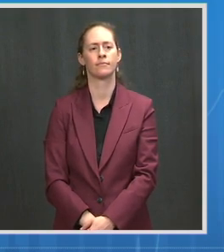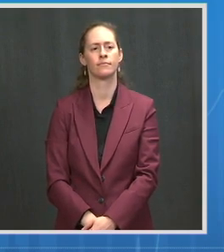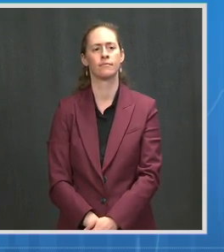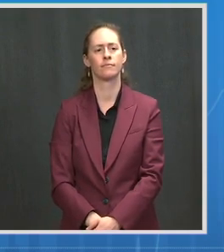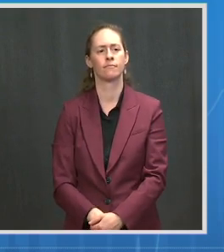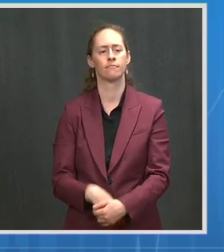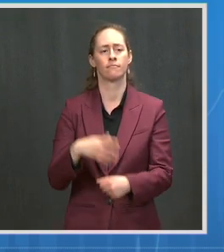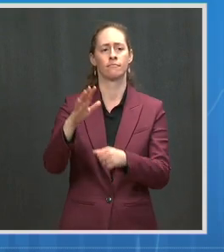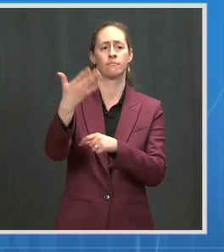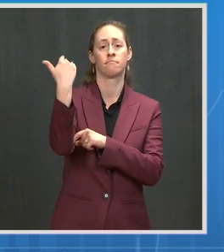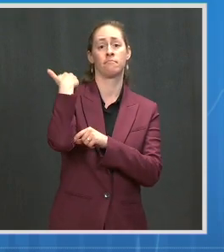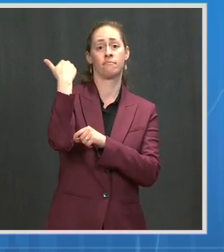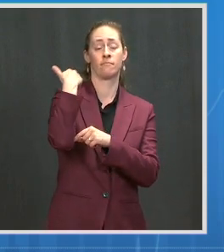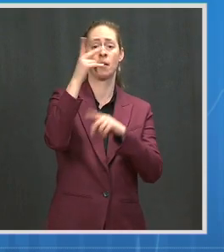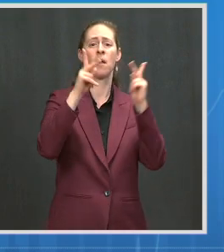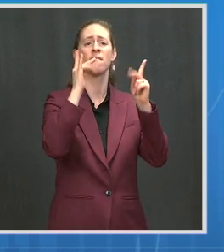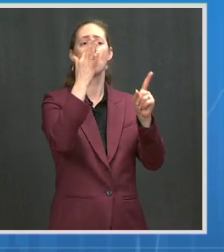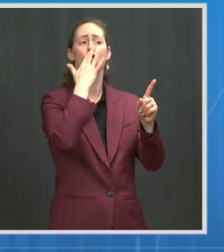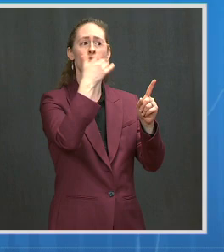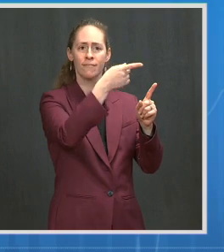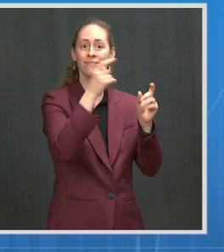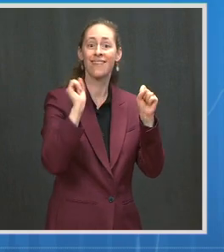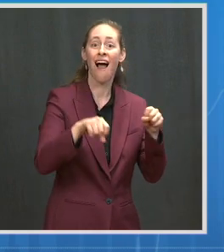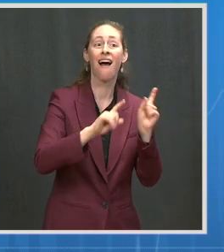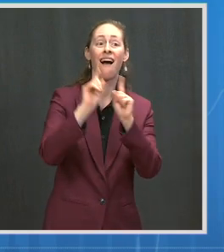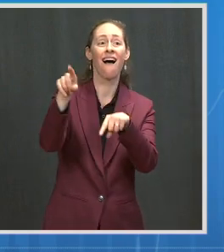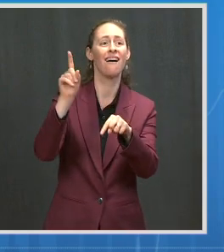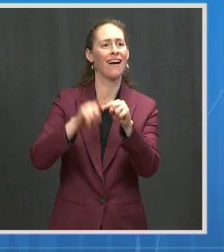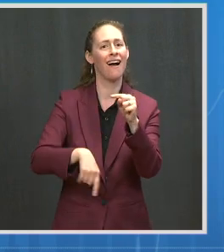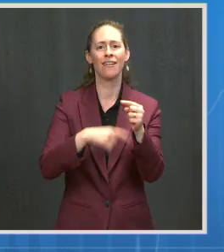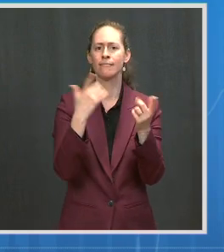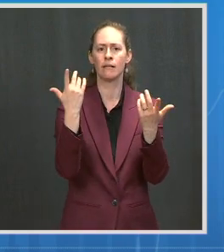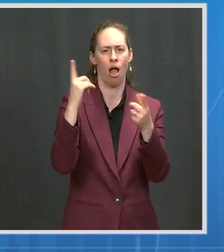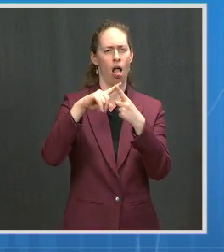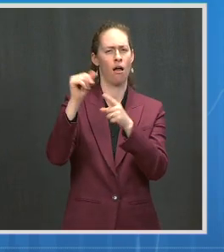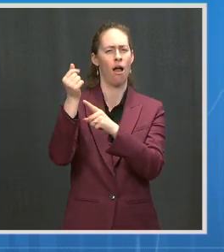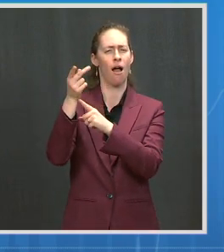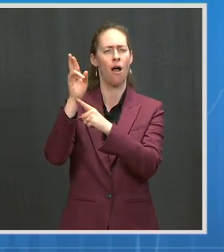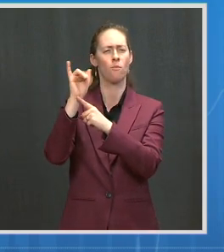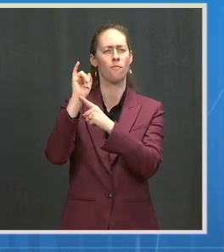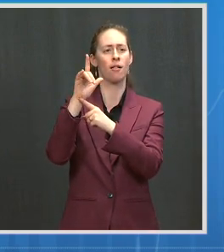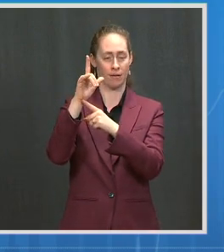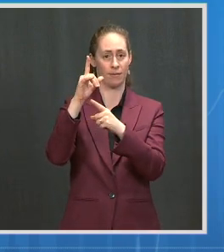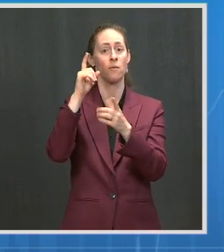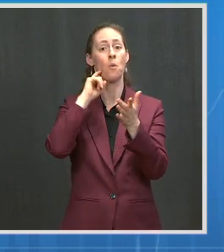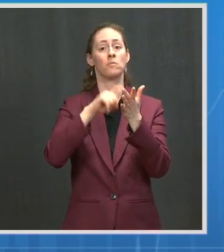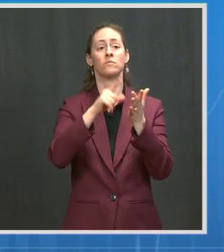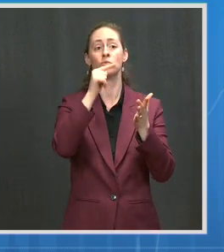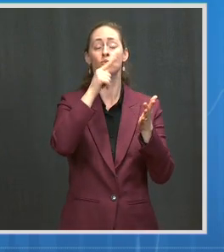Still, we are seeing some encouraging national trends. Of course, there are some data caveats,